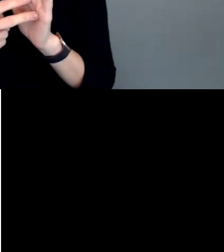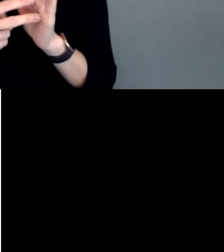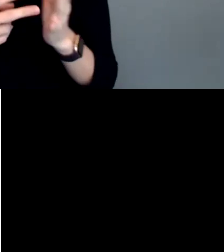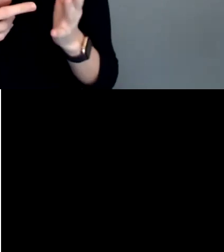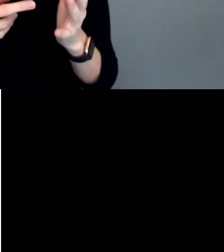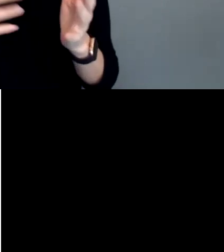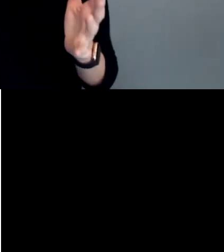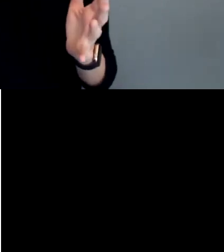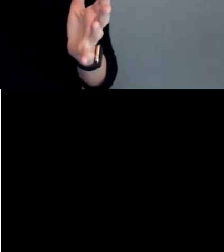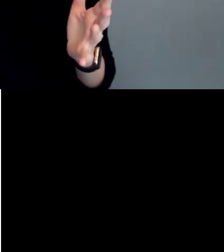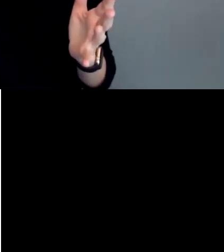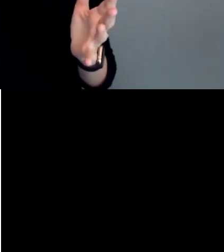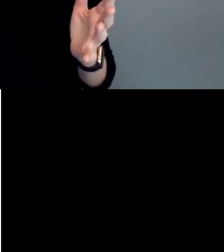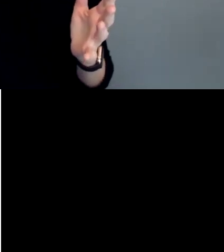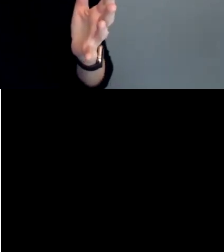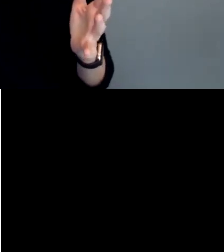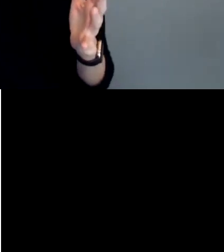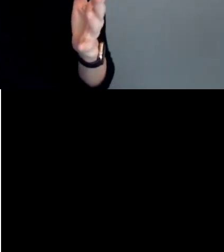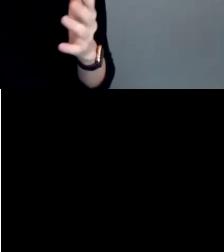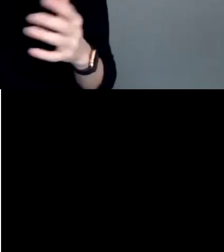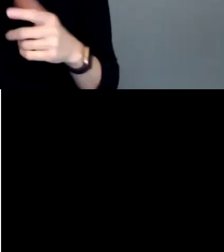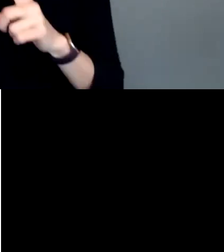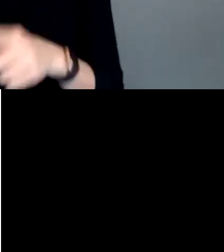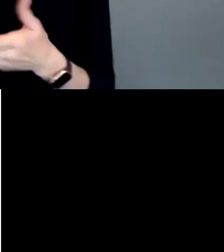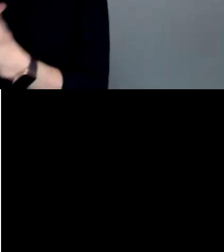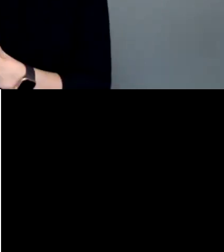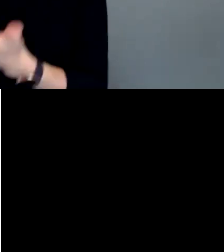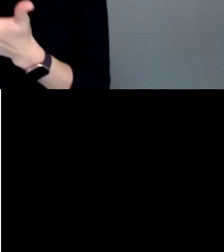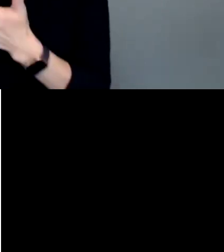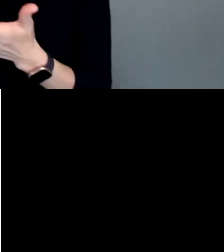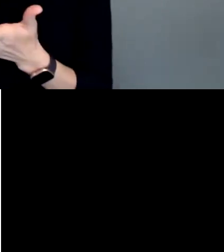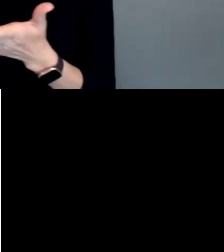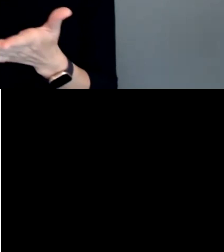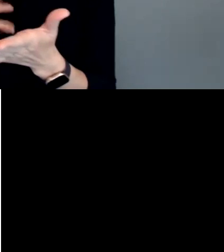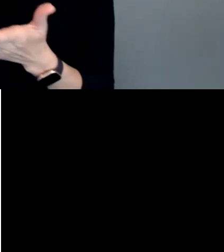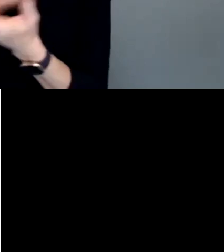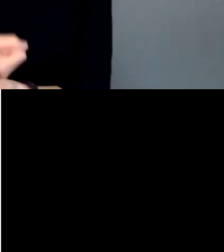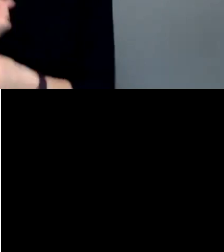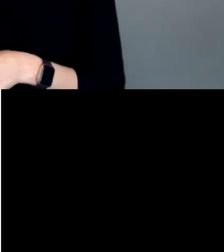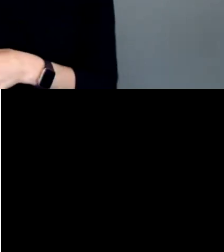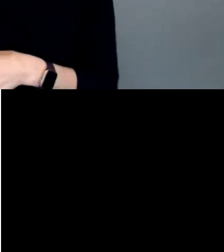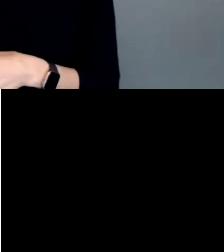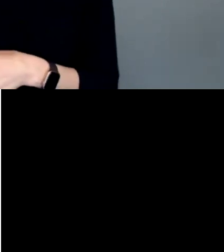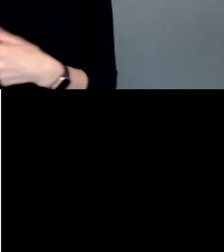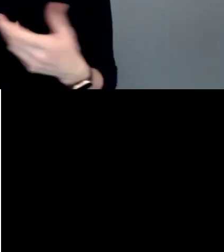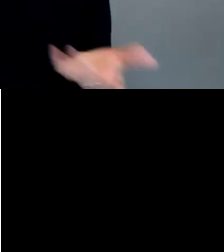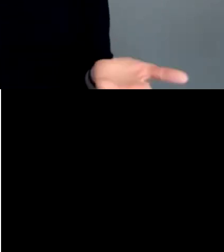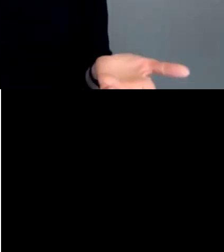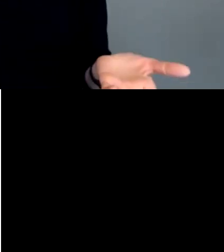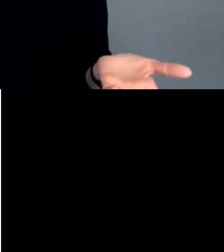to be less likely to seek out help in those places. You know, if you feel like you're not being heard, why